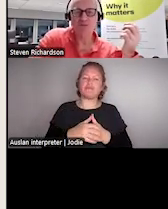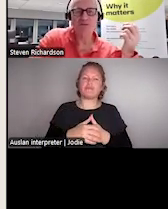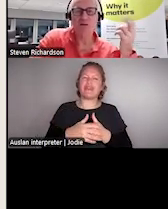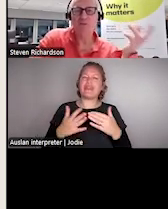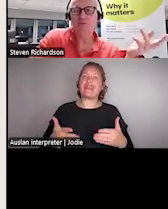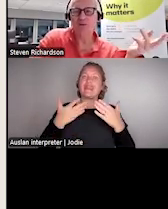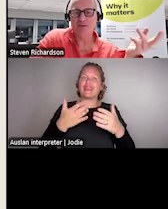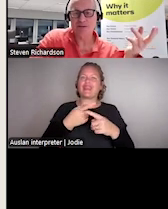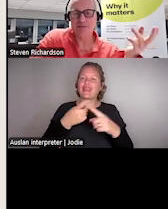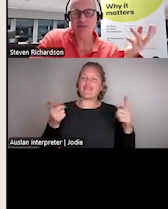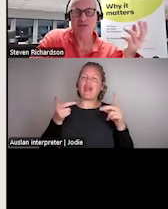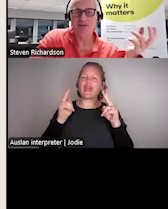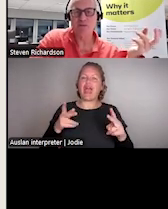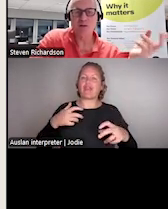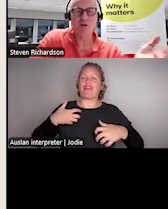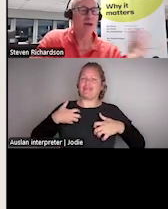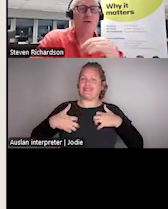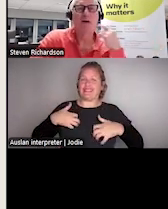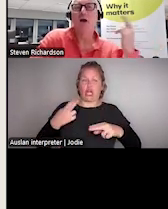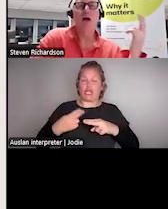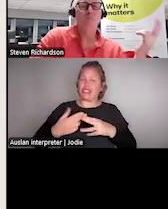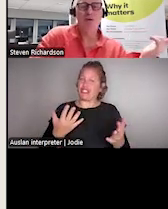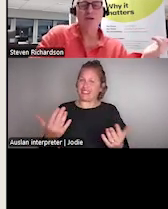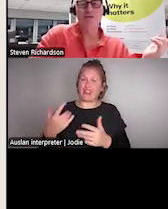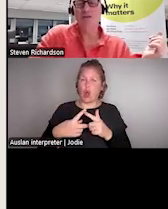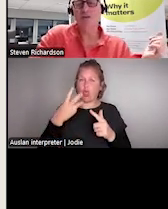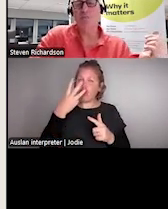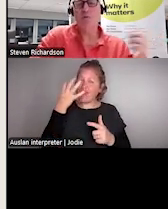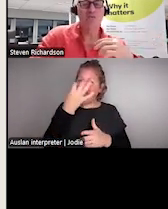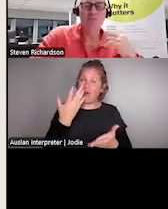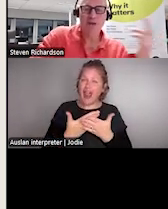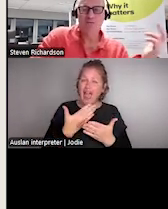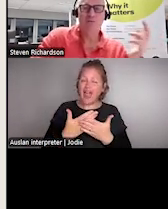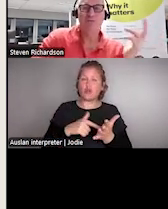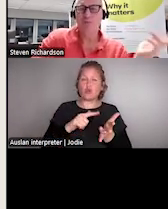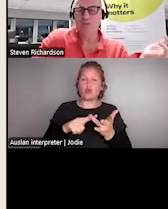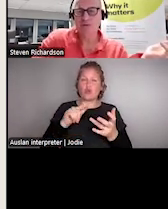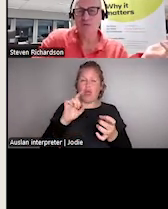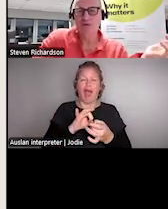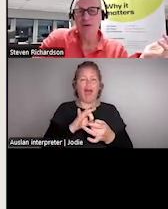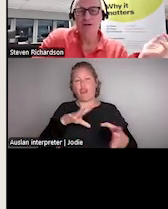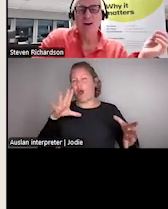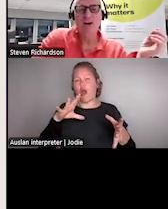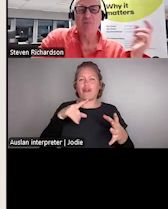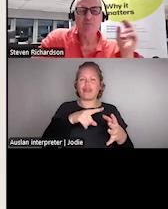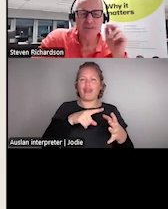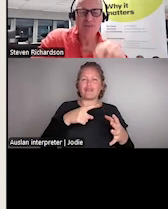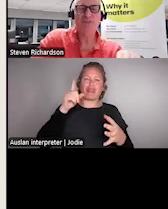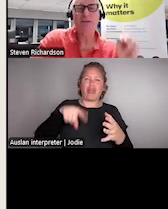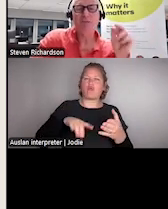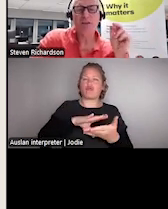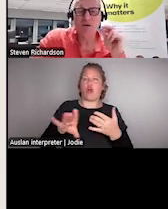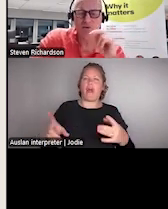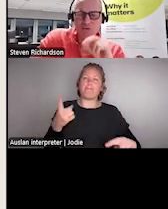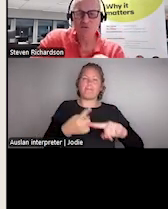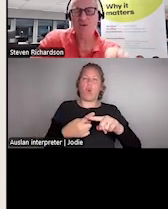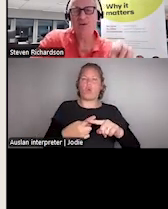urgency. Only three hours left to unlock our $1000 bonus match from so and so. Setting many goals to